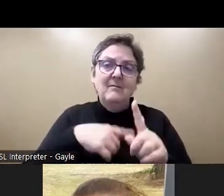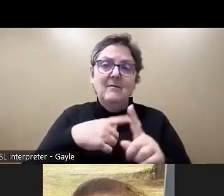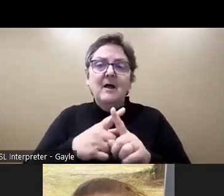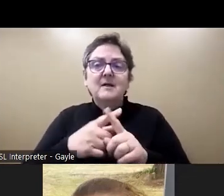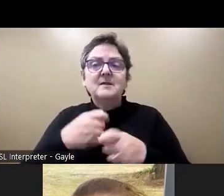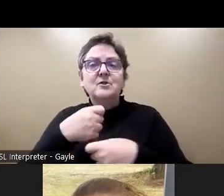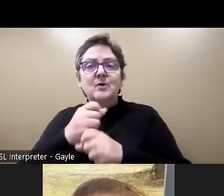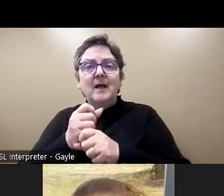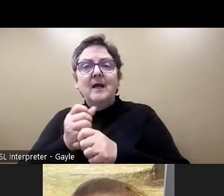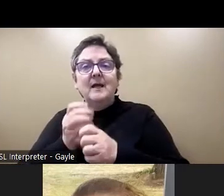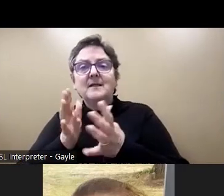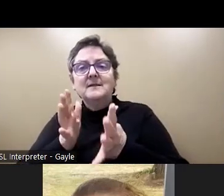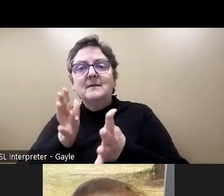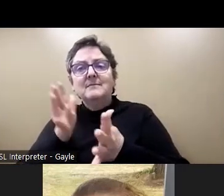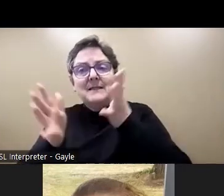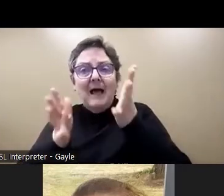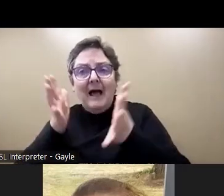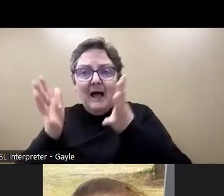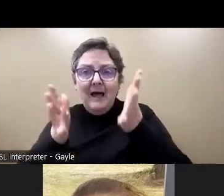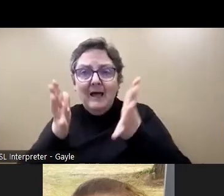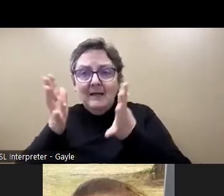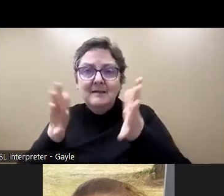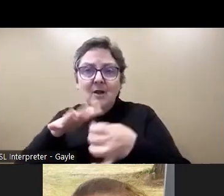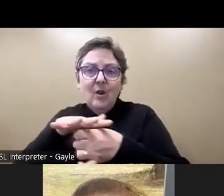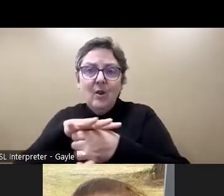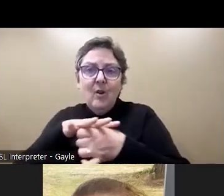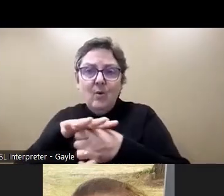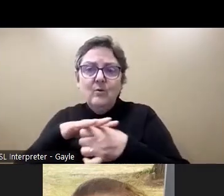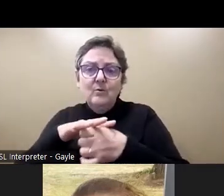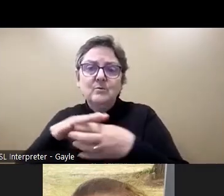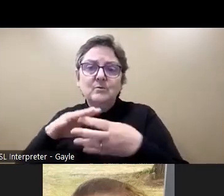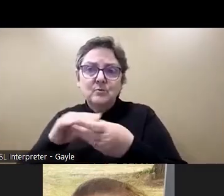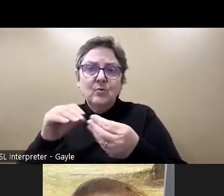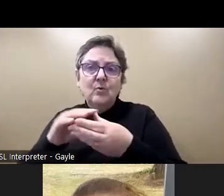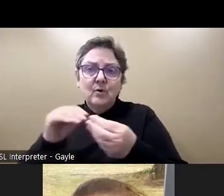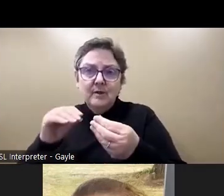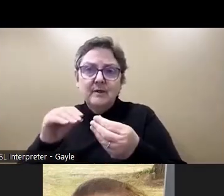local stories from the community.